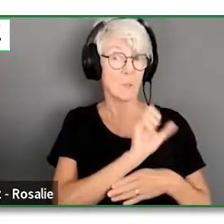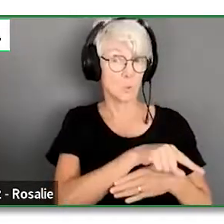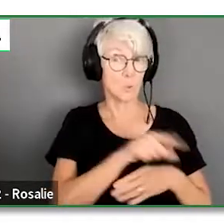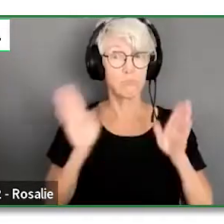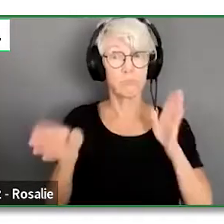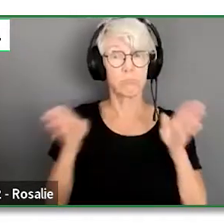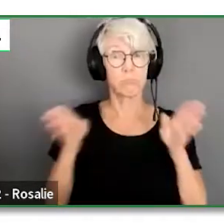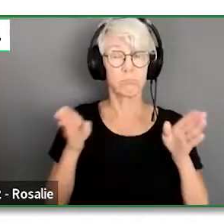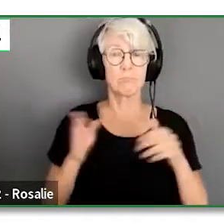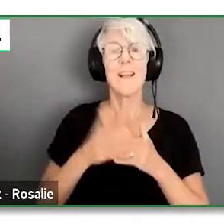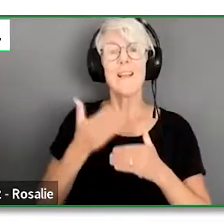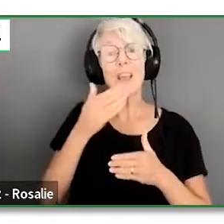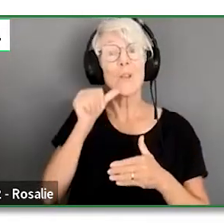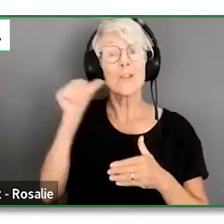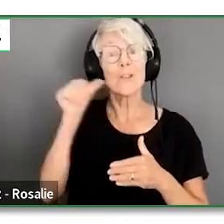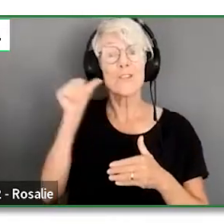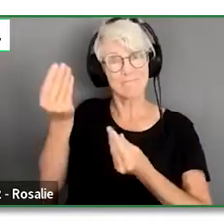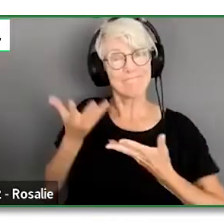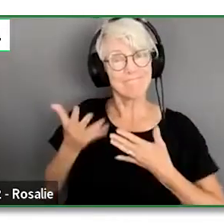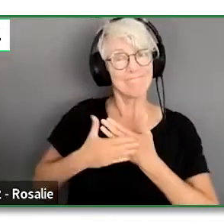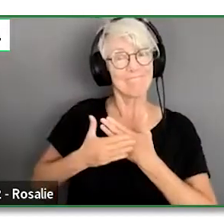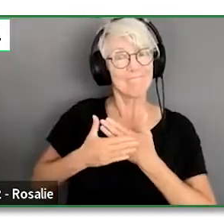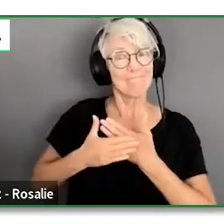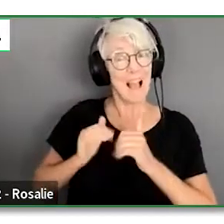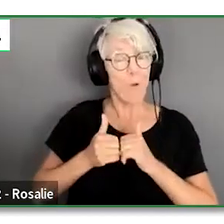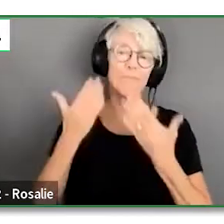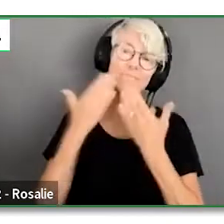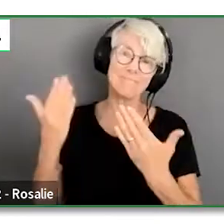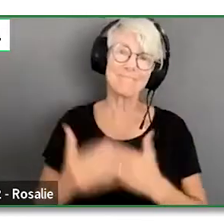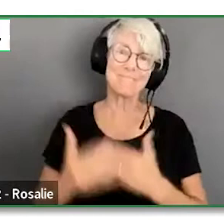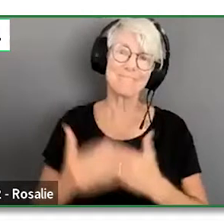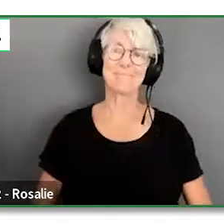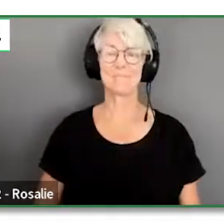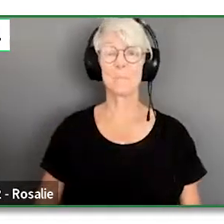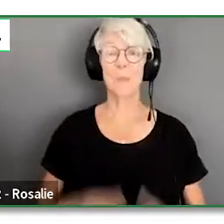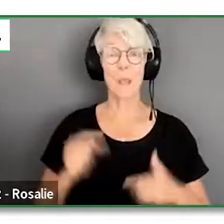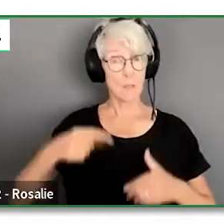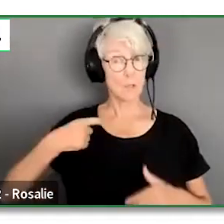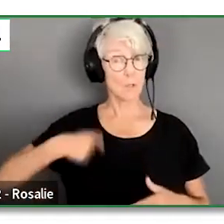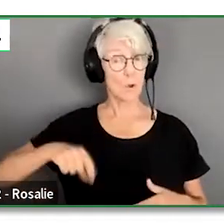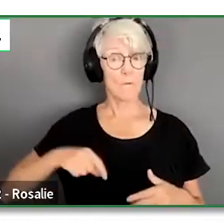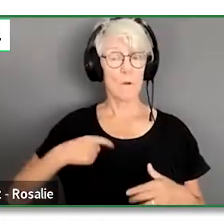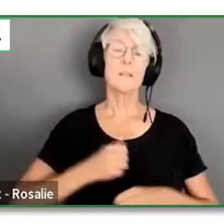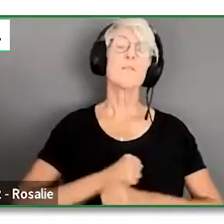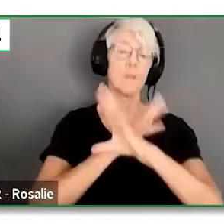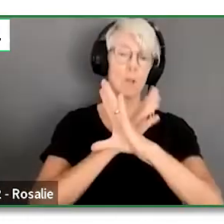attention. While this conference is virtual in nature and we have speakers and